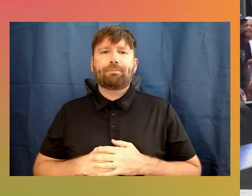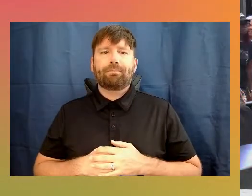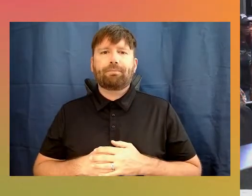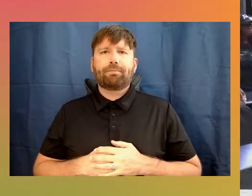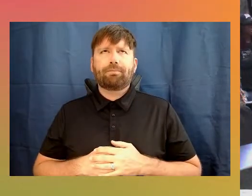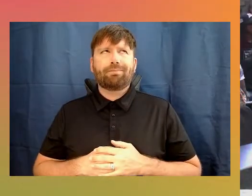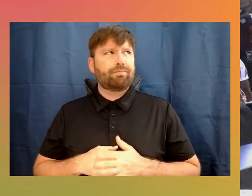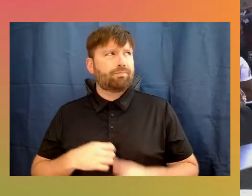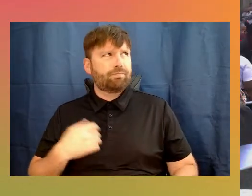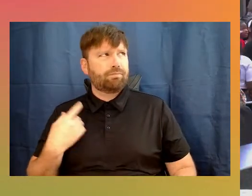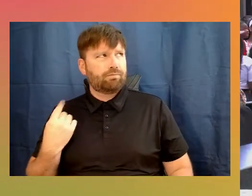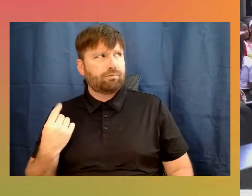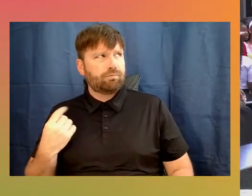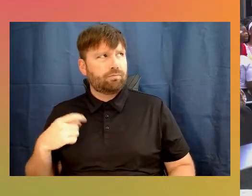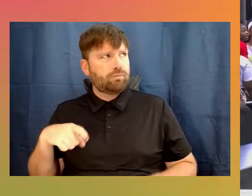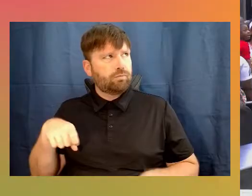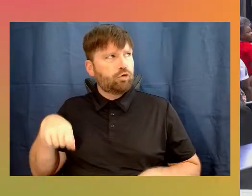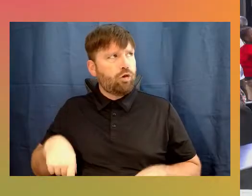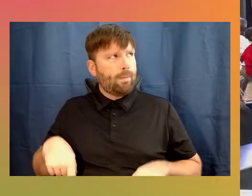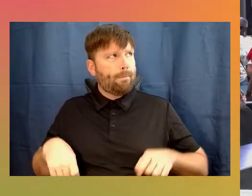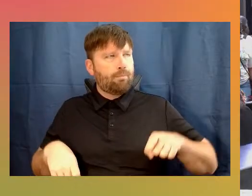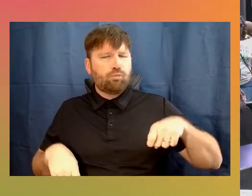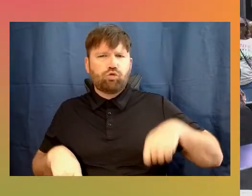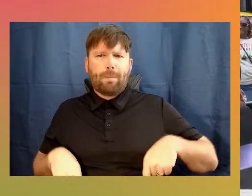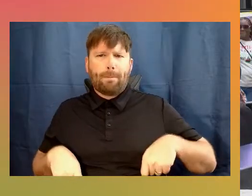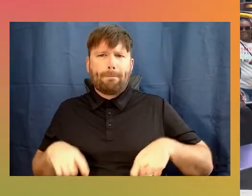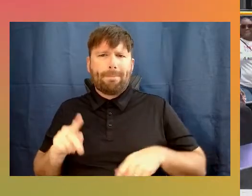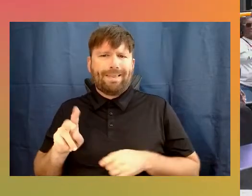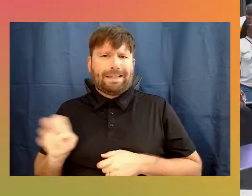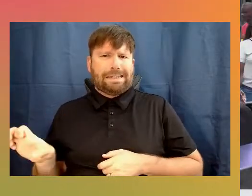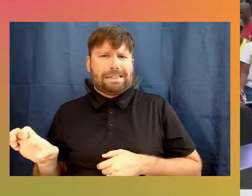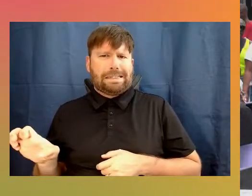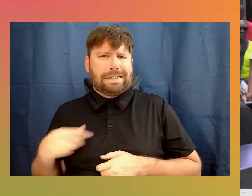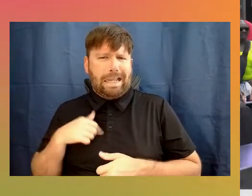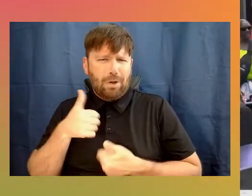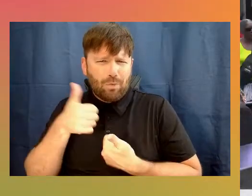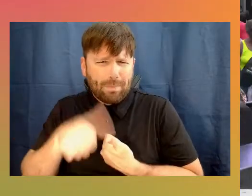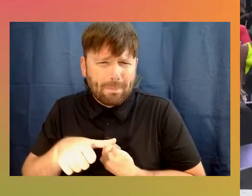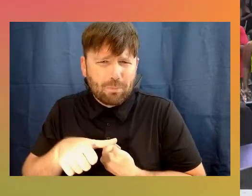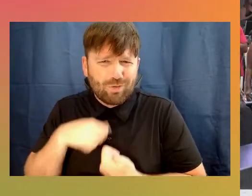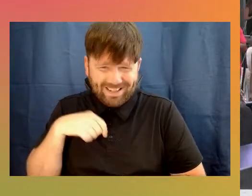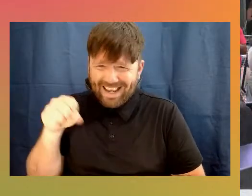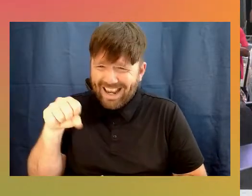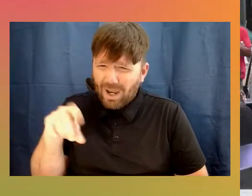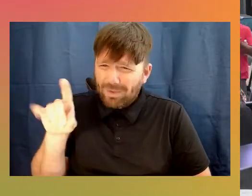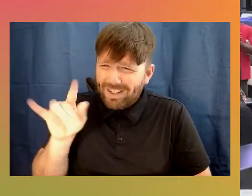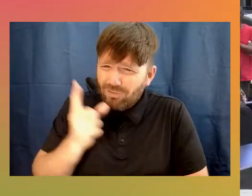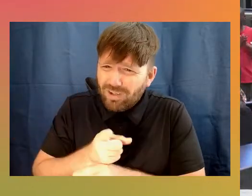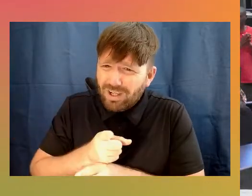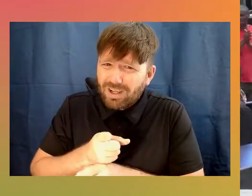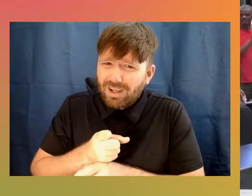SEE IF YOU CAN SOFTLY SET IT